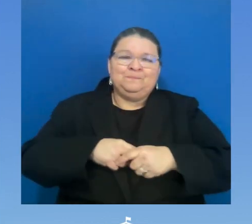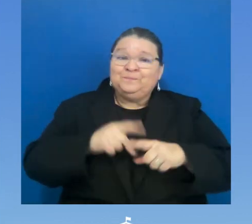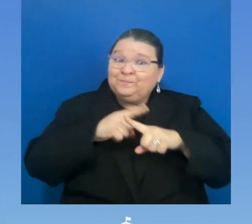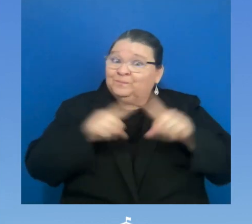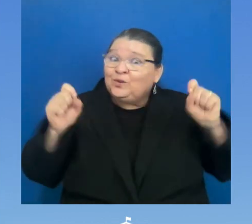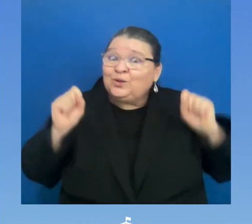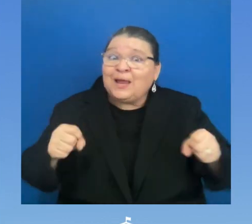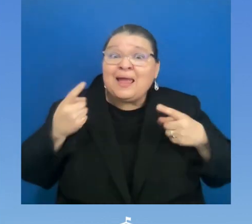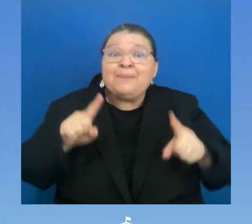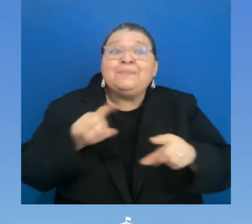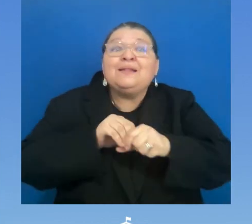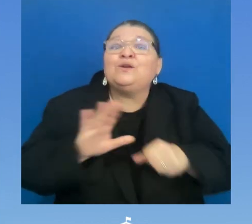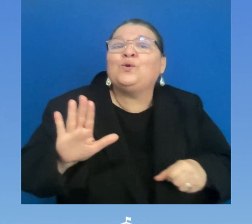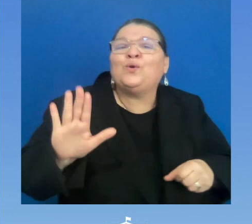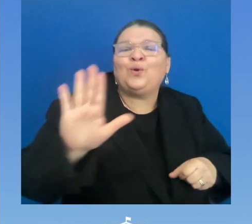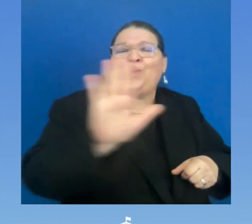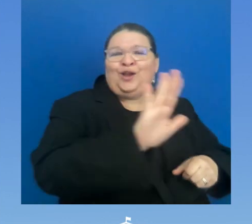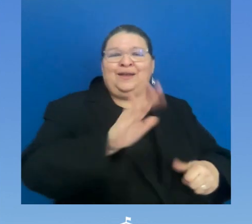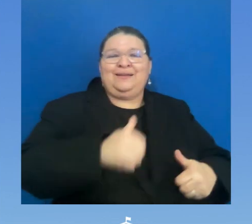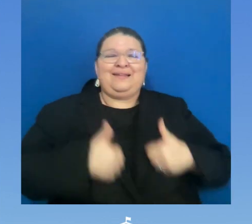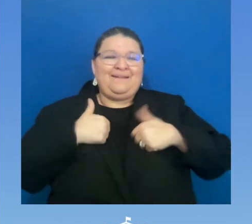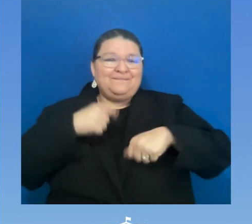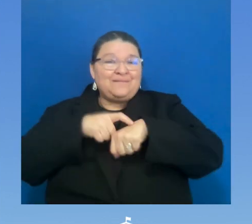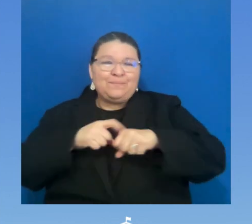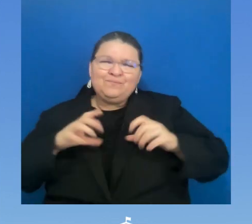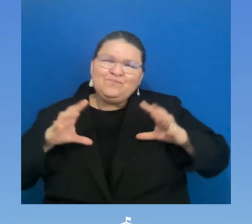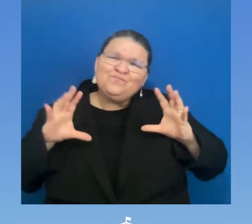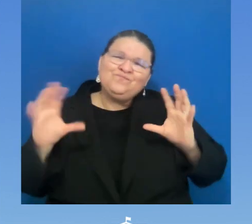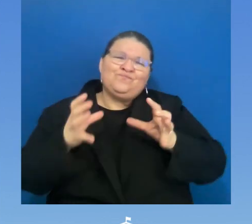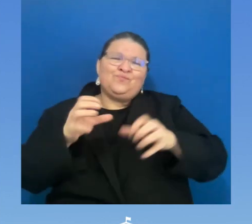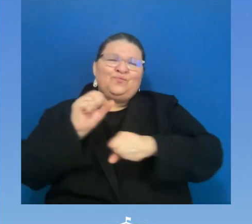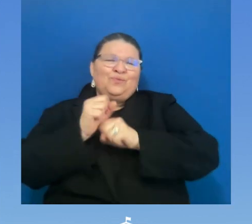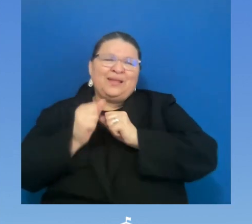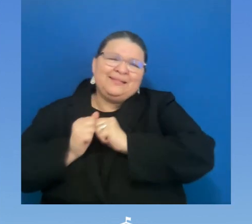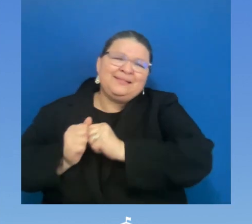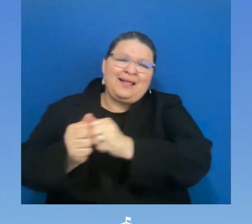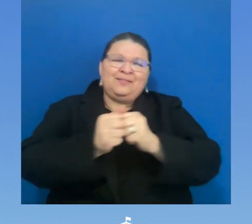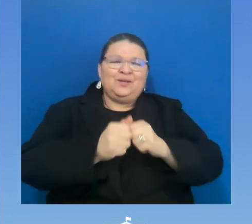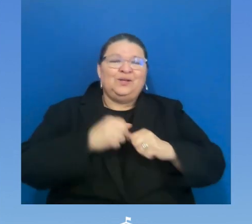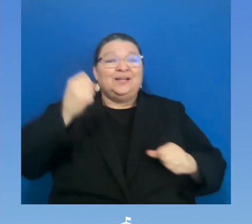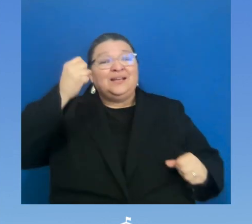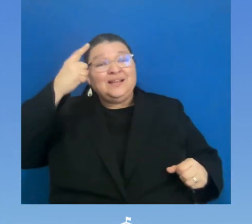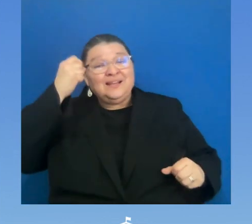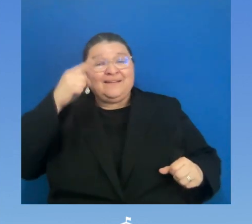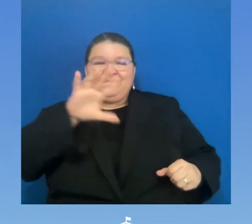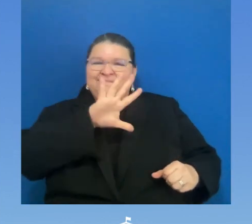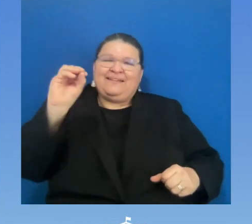It's now been almost 50 years since I defeated Bobby Riggs in the Battle of Sexes tennis match.